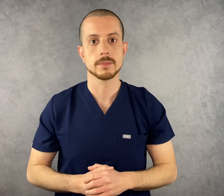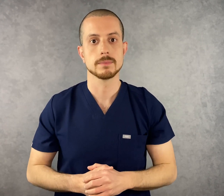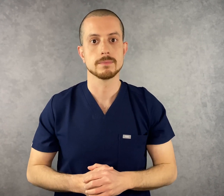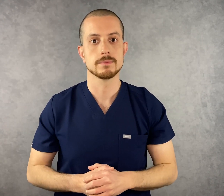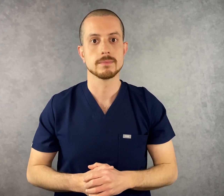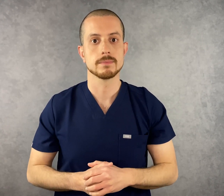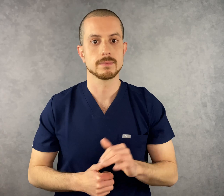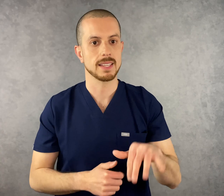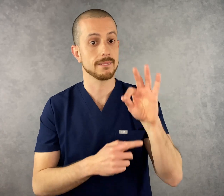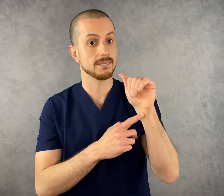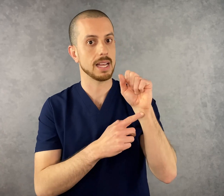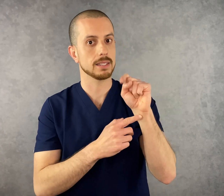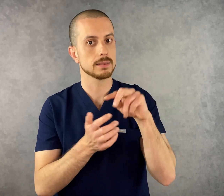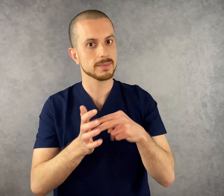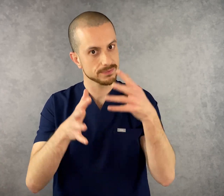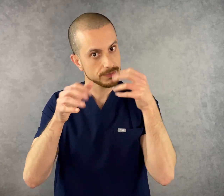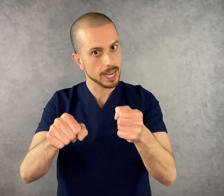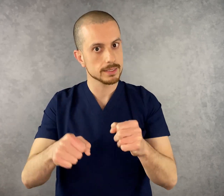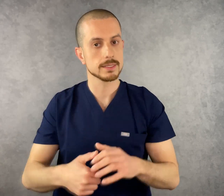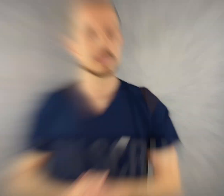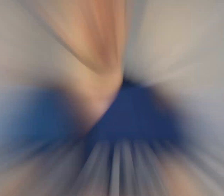So, that's F-A-S-T... be fast!